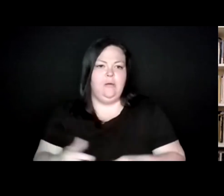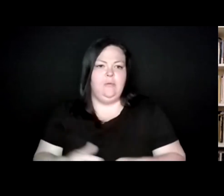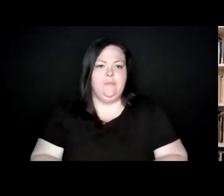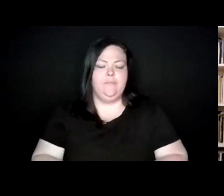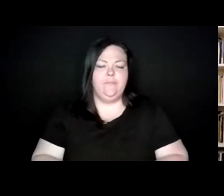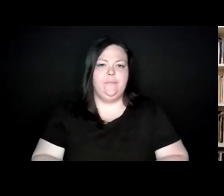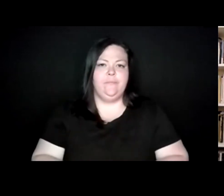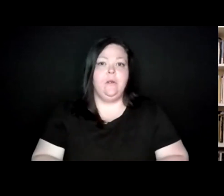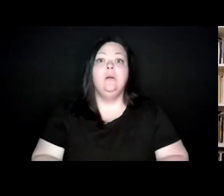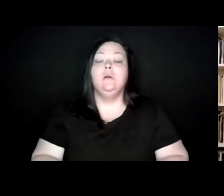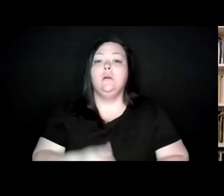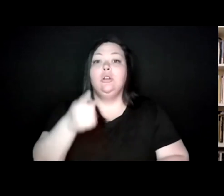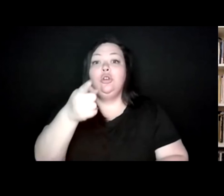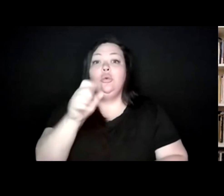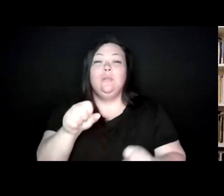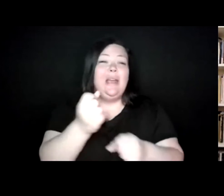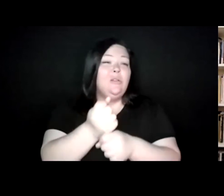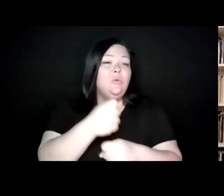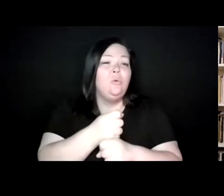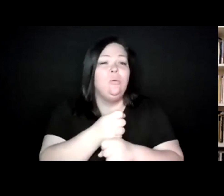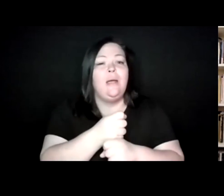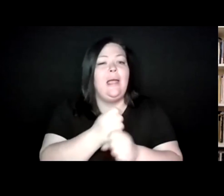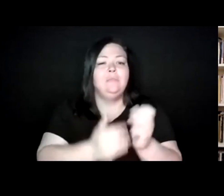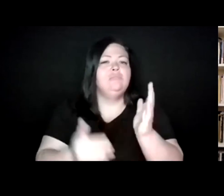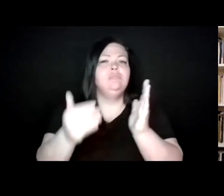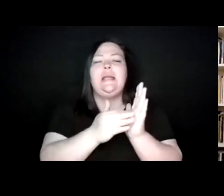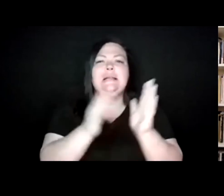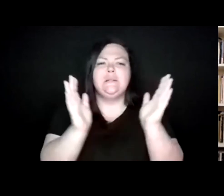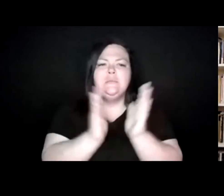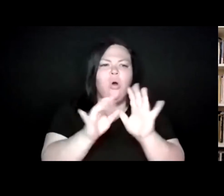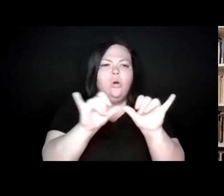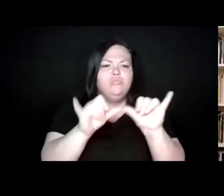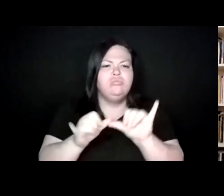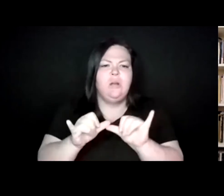You can recreate such tiny dimensions,/ can even make the body move: mold//